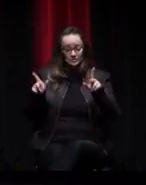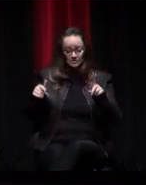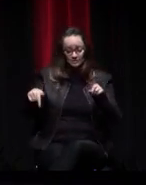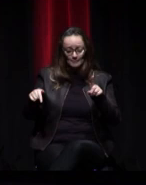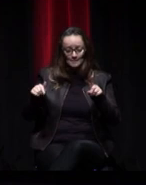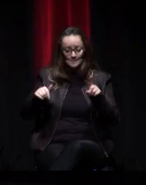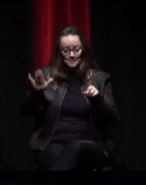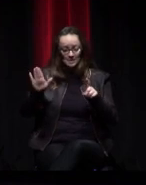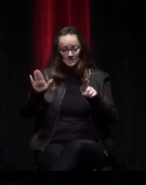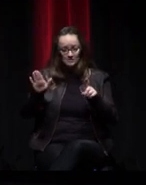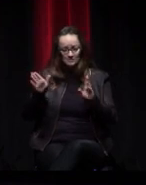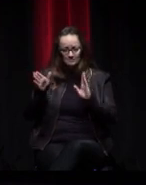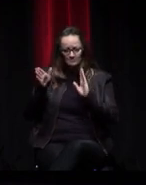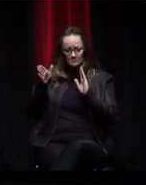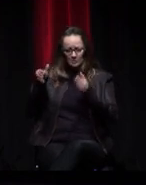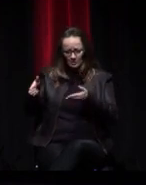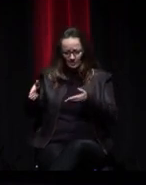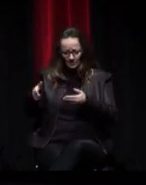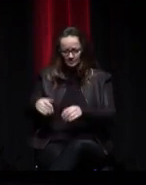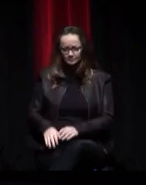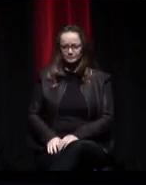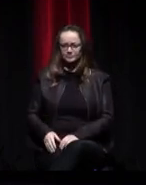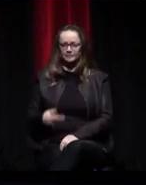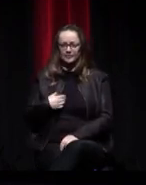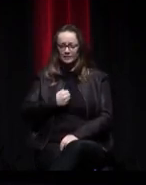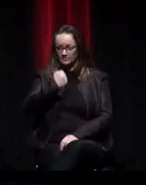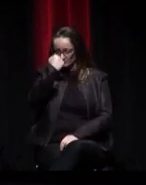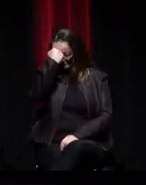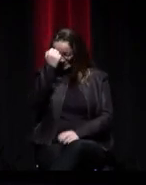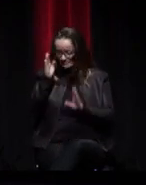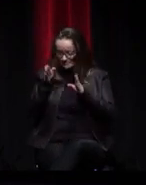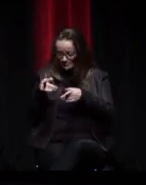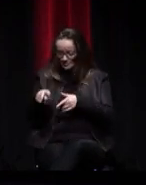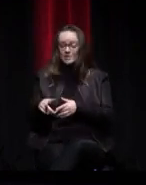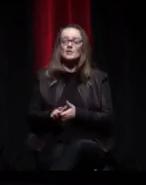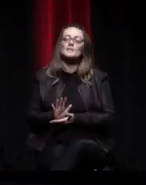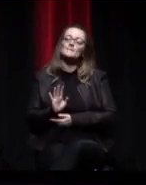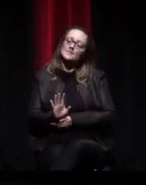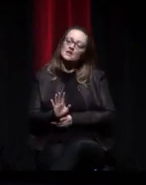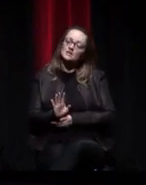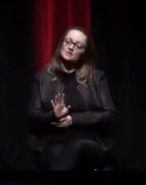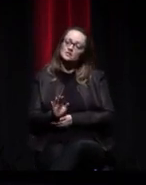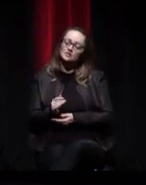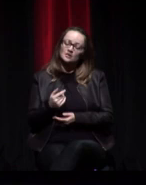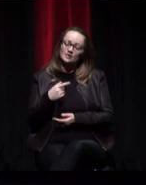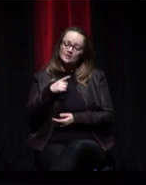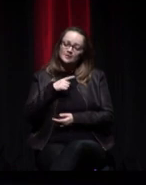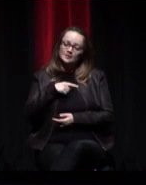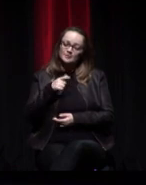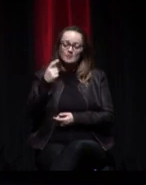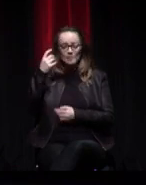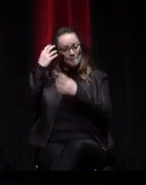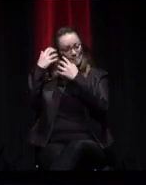emphatically in this sense. But it traverses the political thinking.